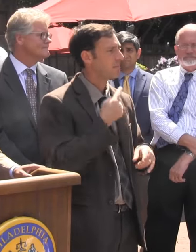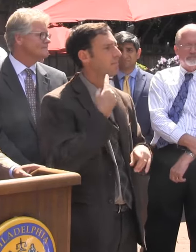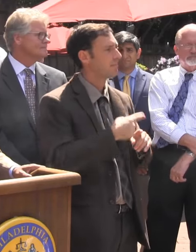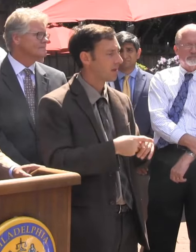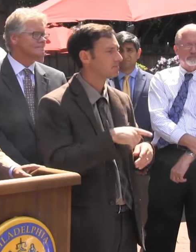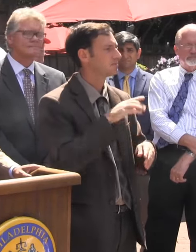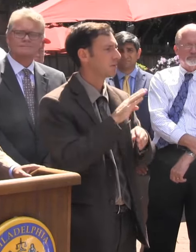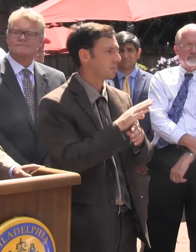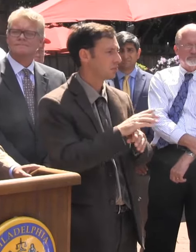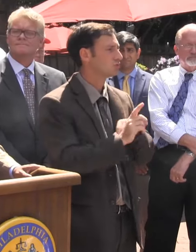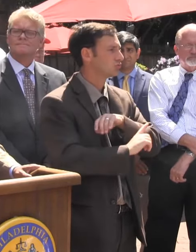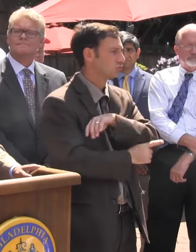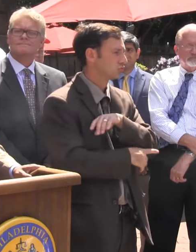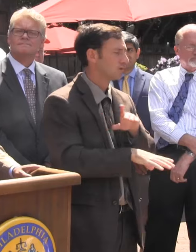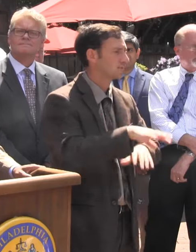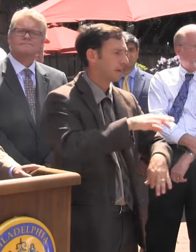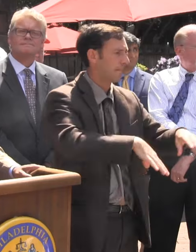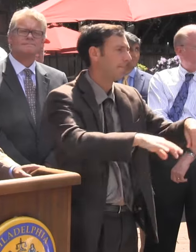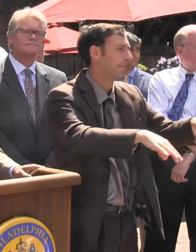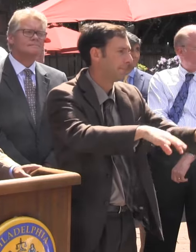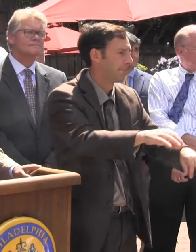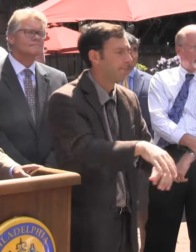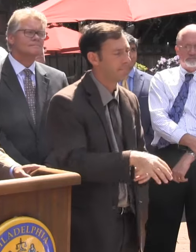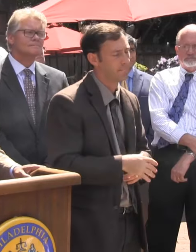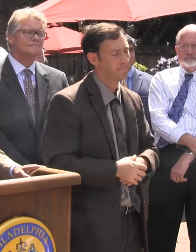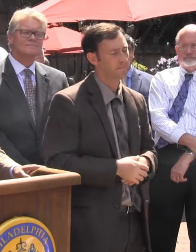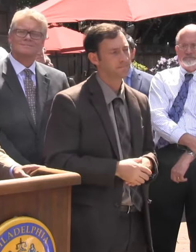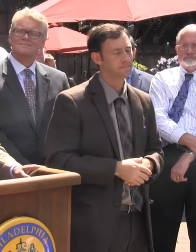pickup. I'm sorry Julie...